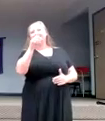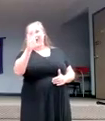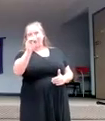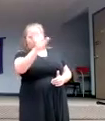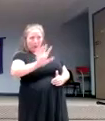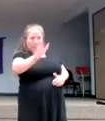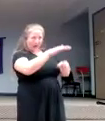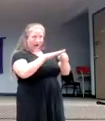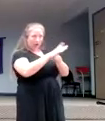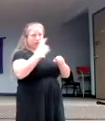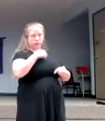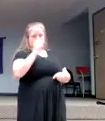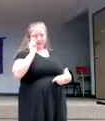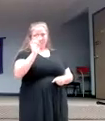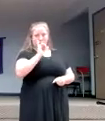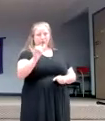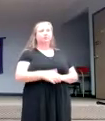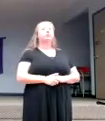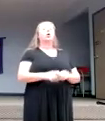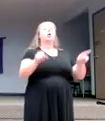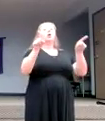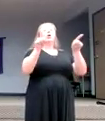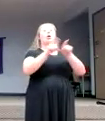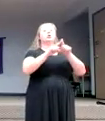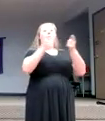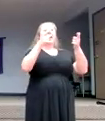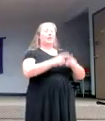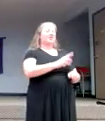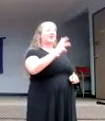others that we had looked at. Ultimately, what happens is, as this water is percolating into